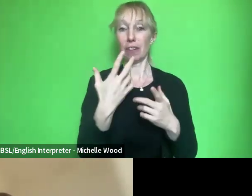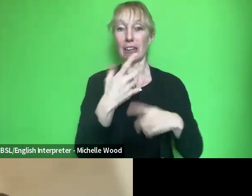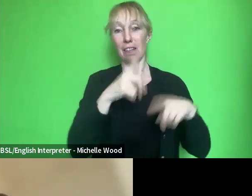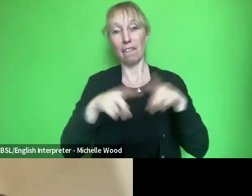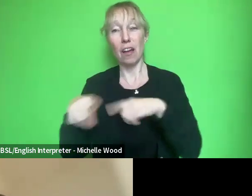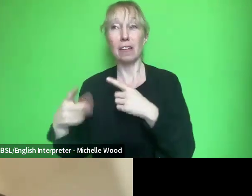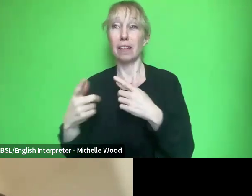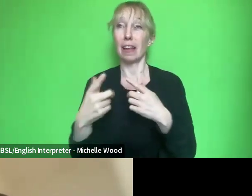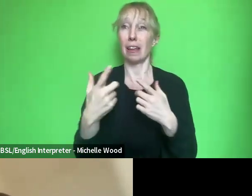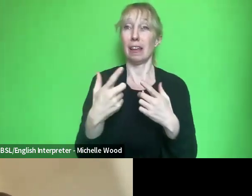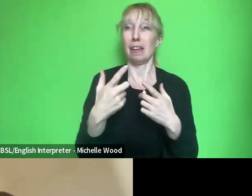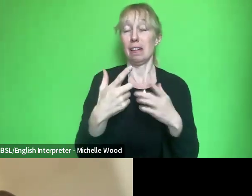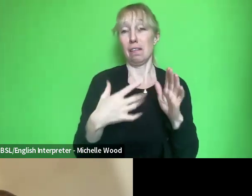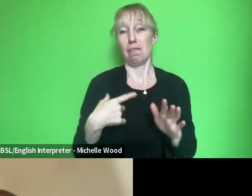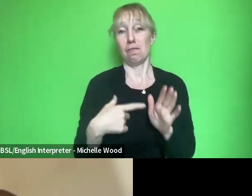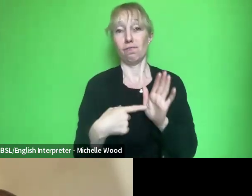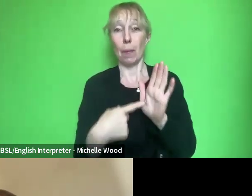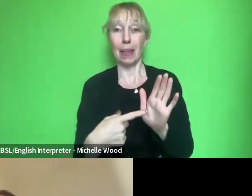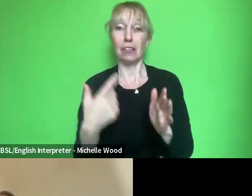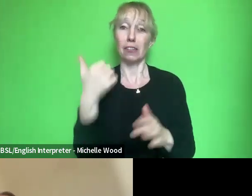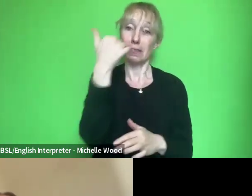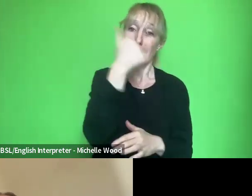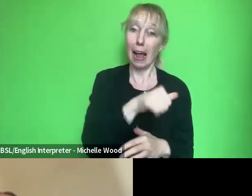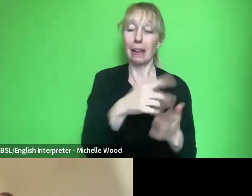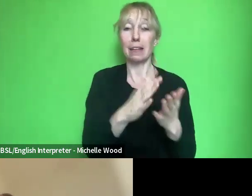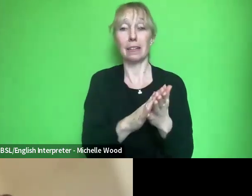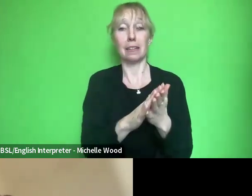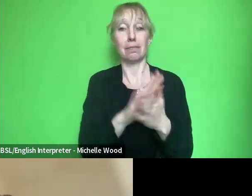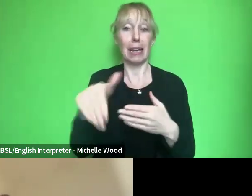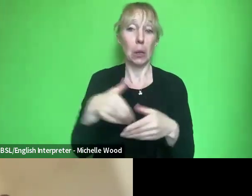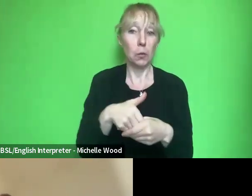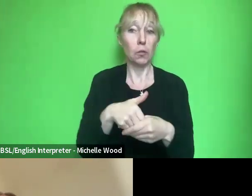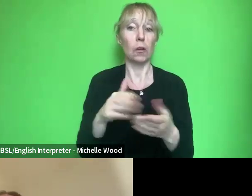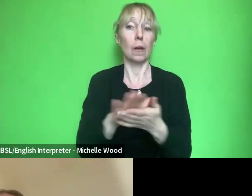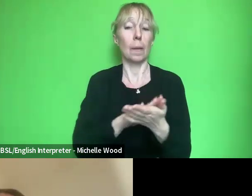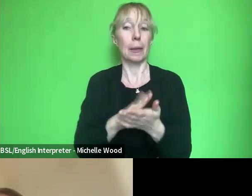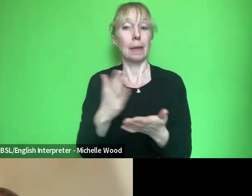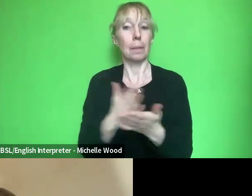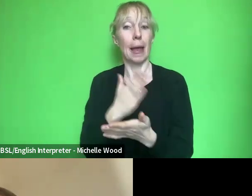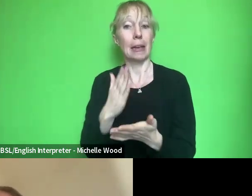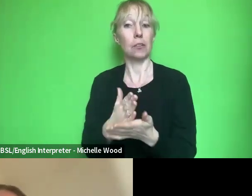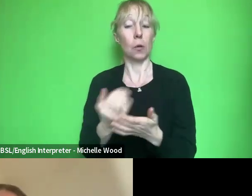in terms of inclusion. And then within that, making sure that, for instance, our key policies,